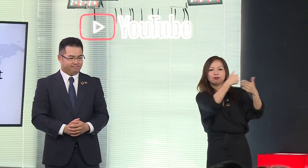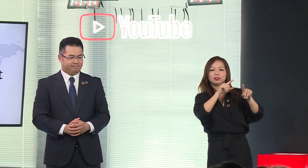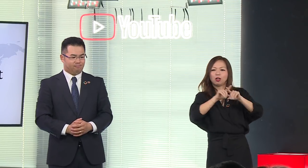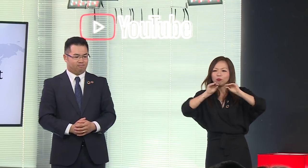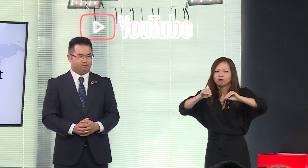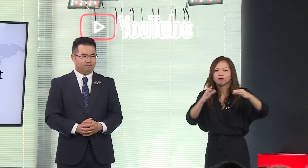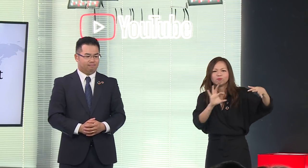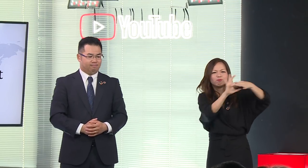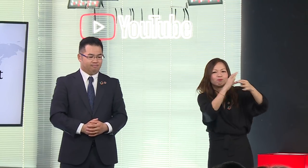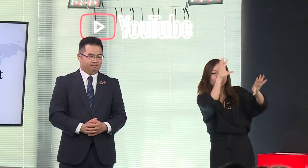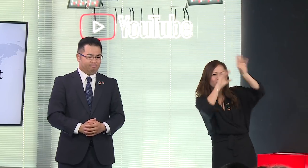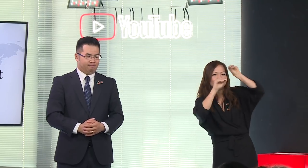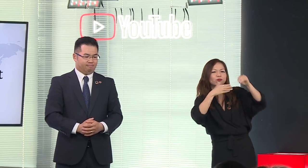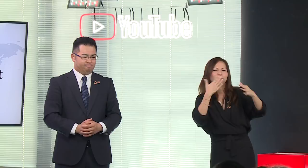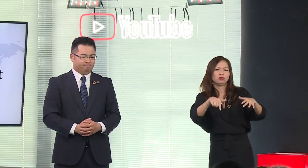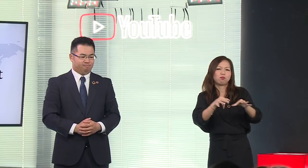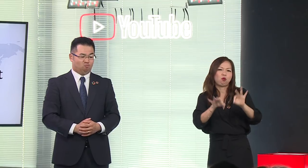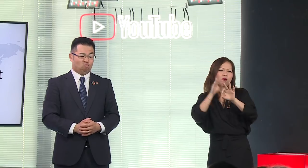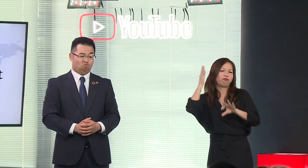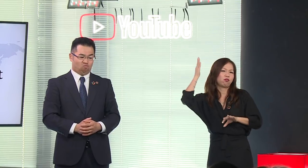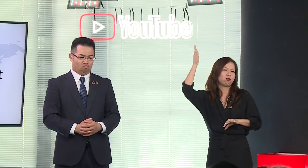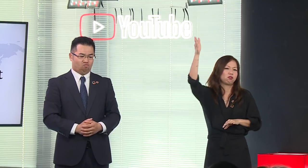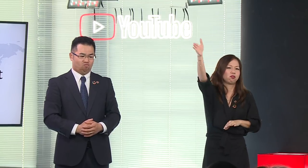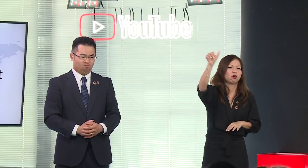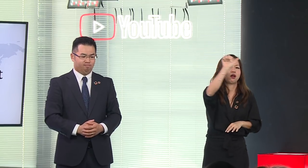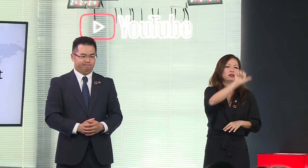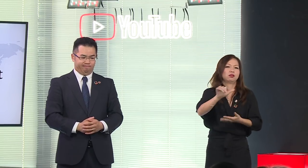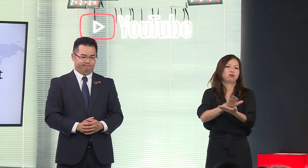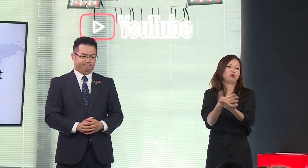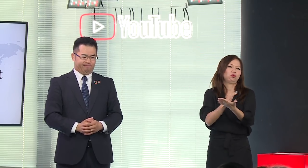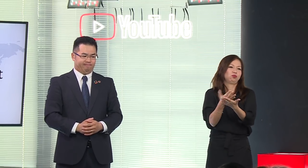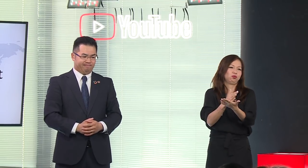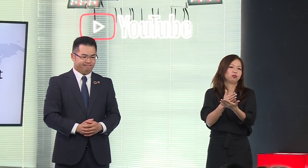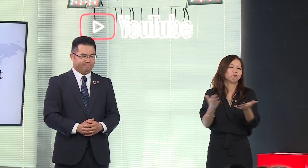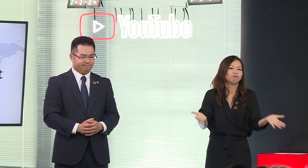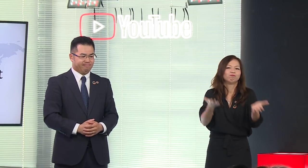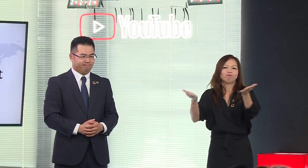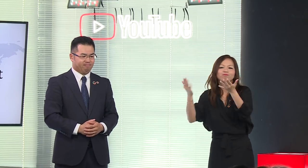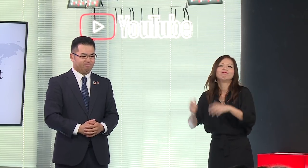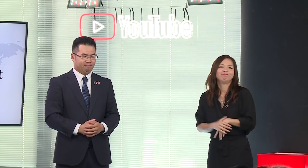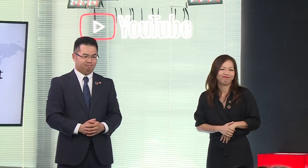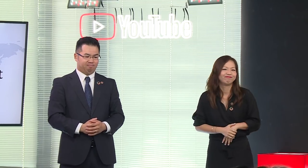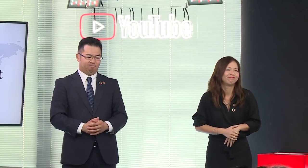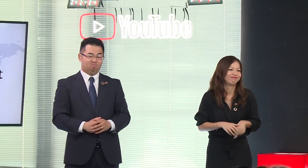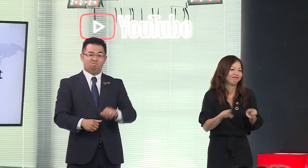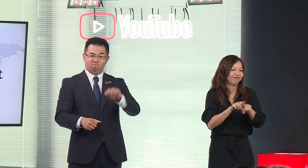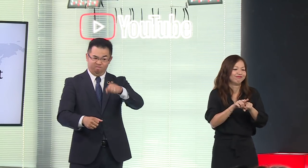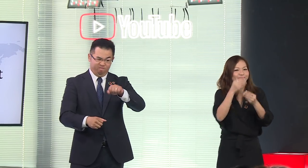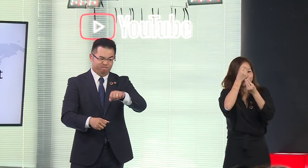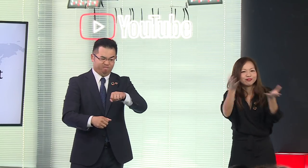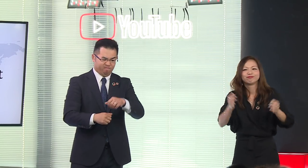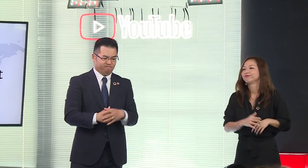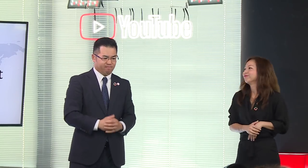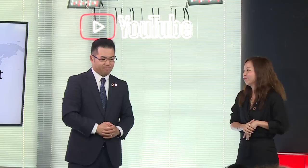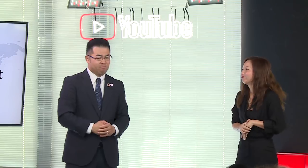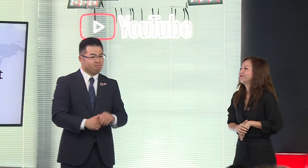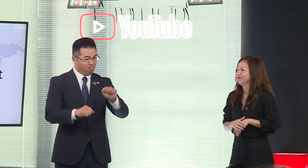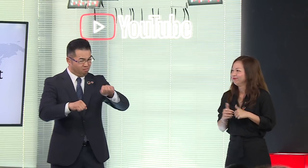Thank you for that. Now we have two interpreters here. We have one from the Philippines and